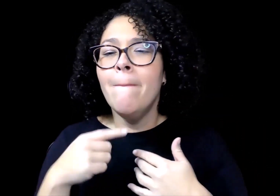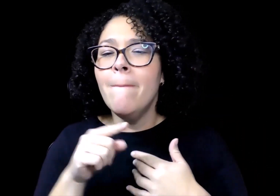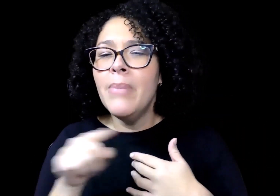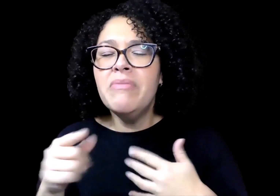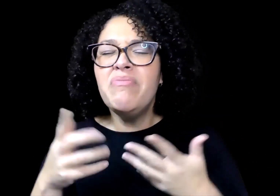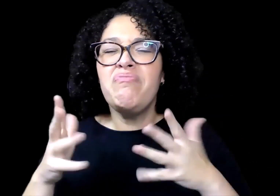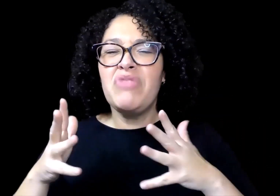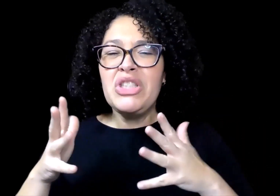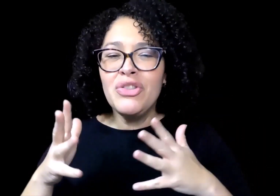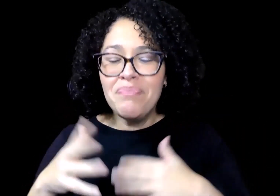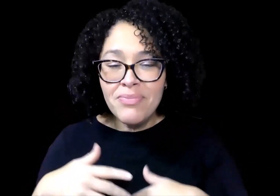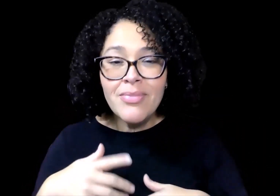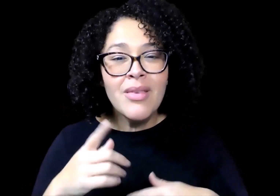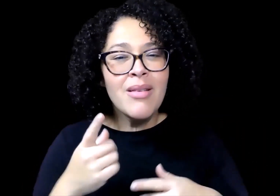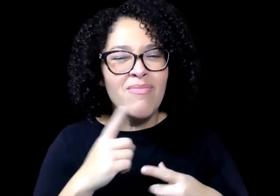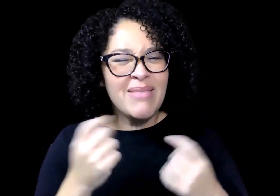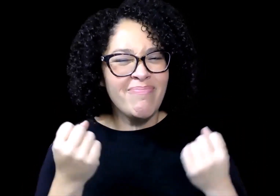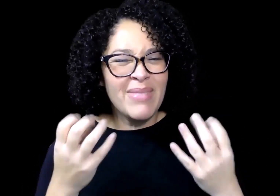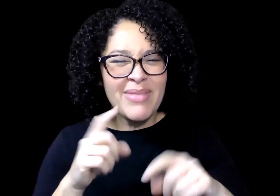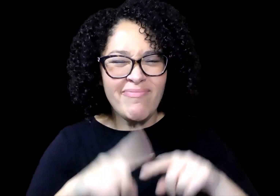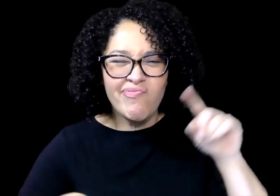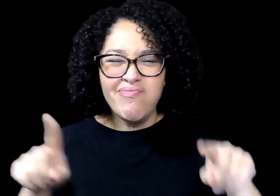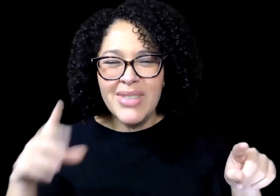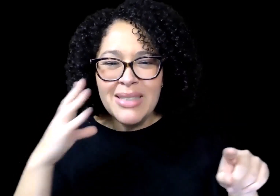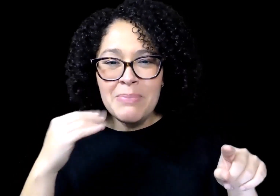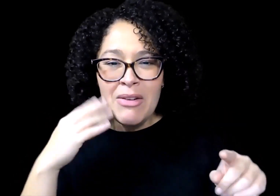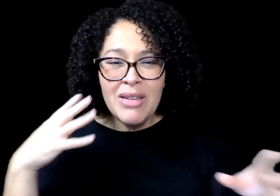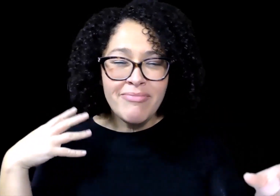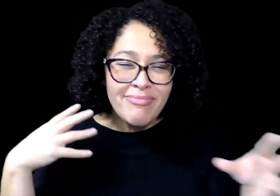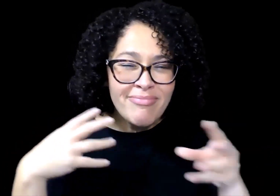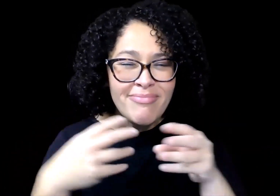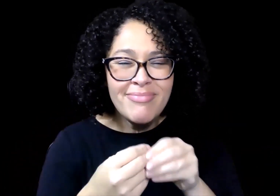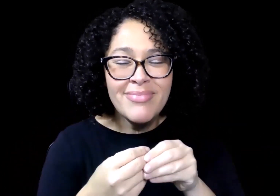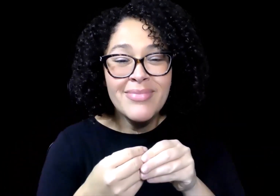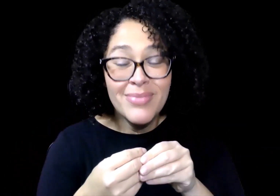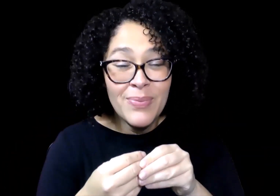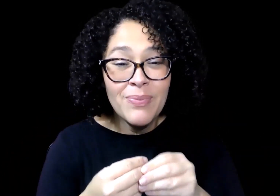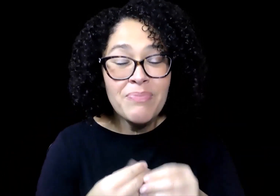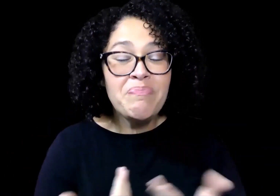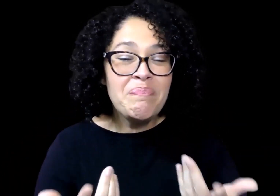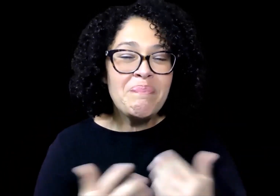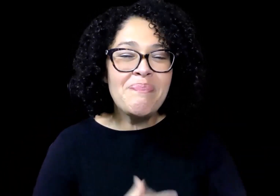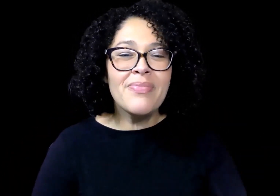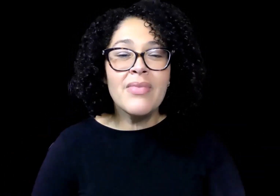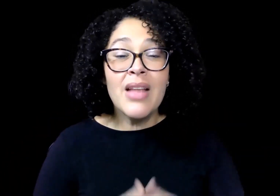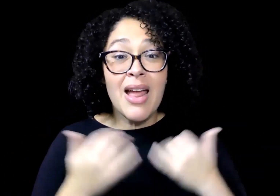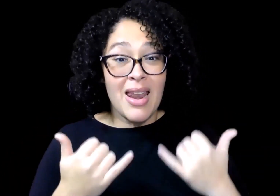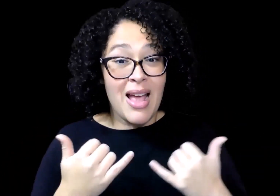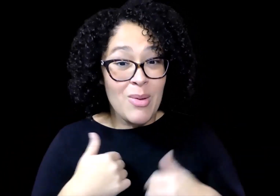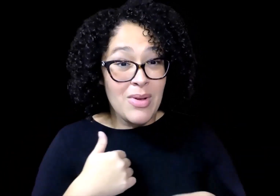many of which I still conduct and many of which I've put to the side but all of these experiences